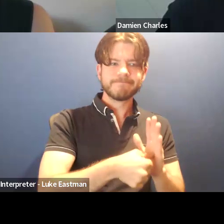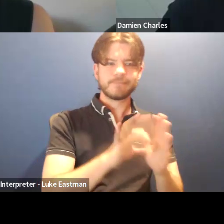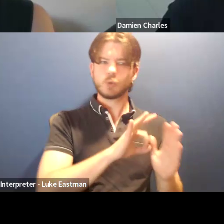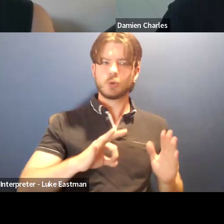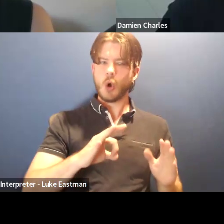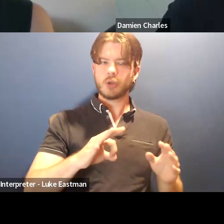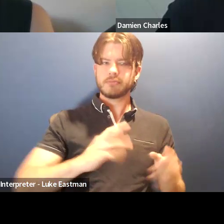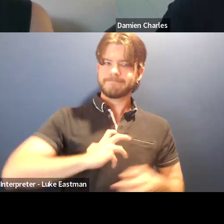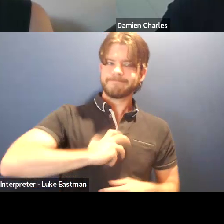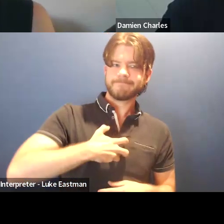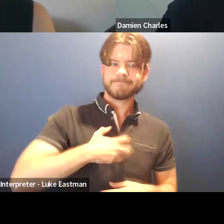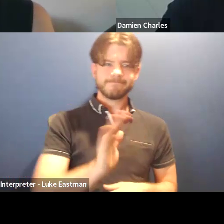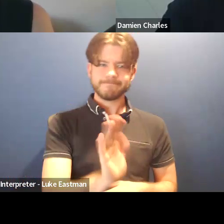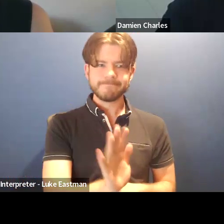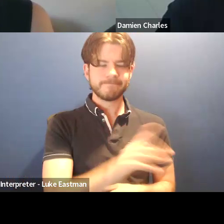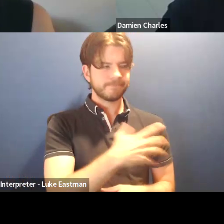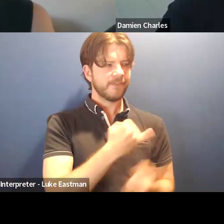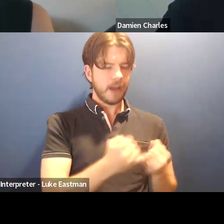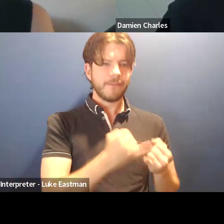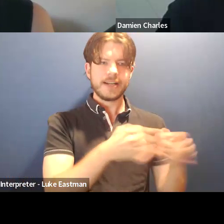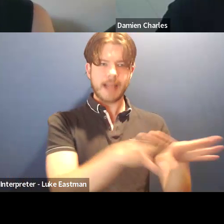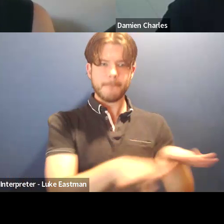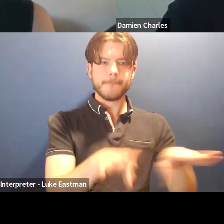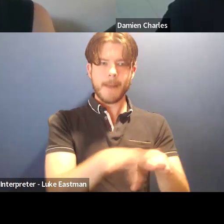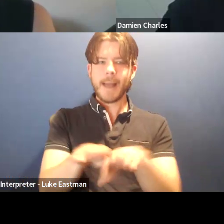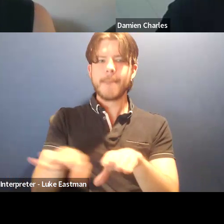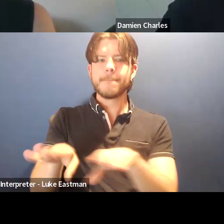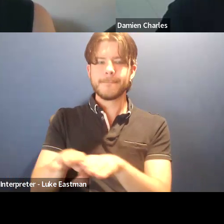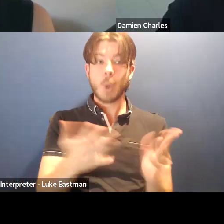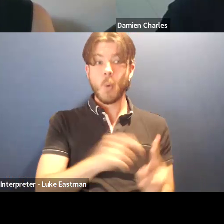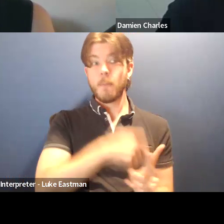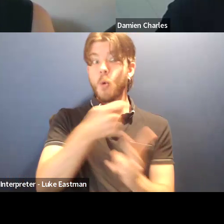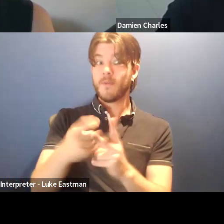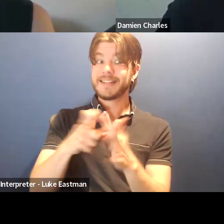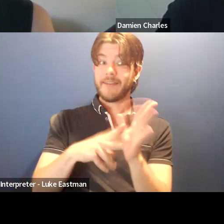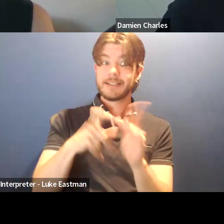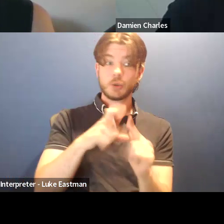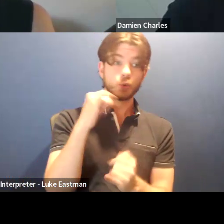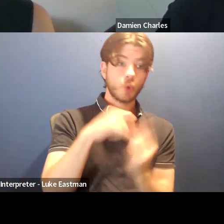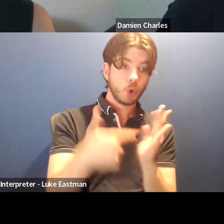a much positive experience with David